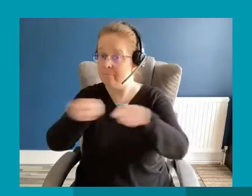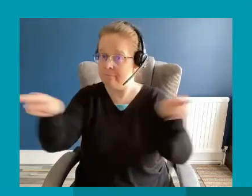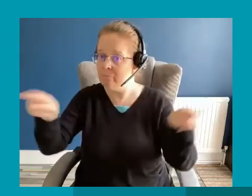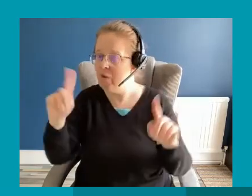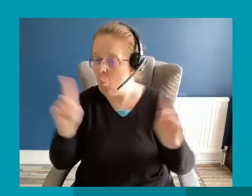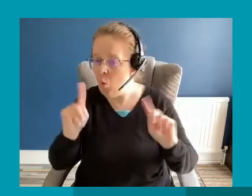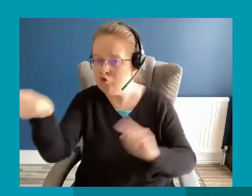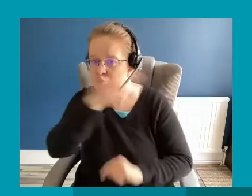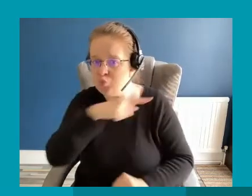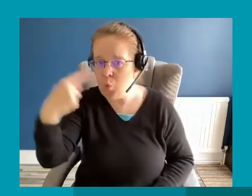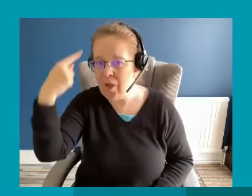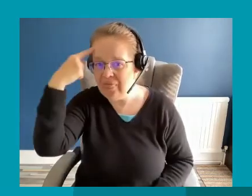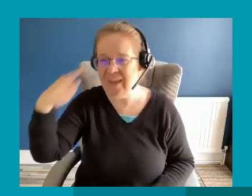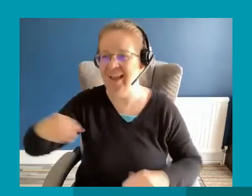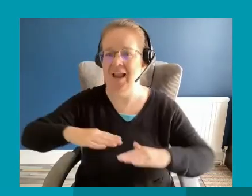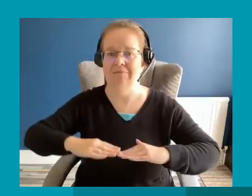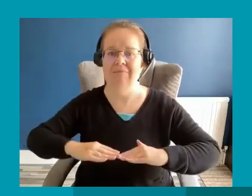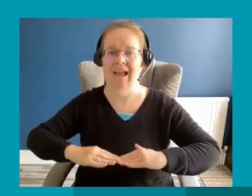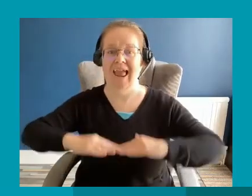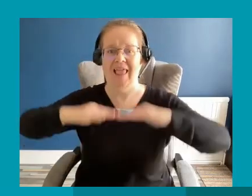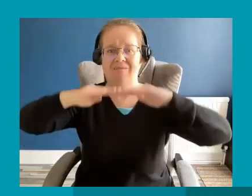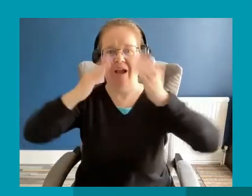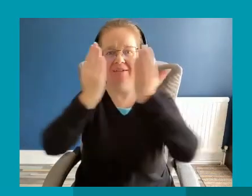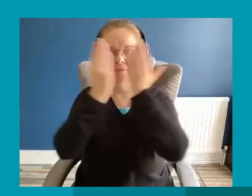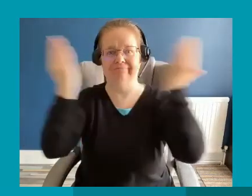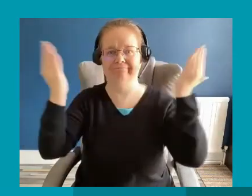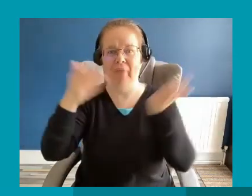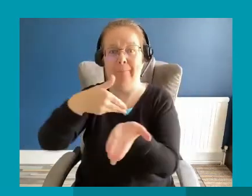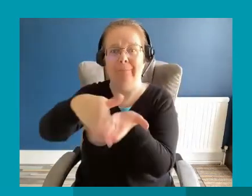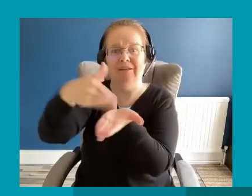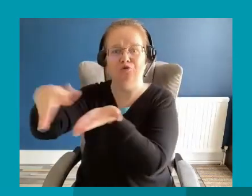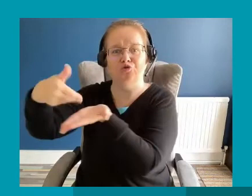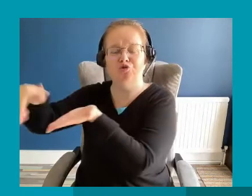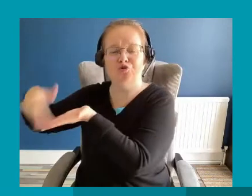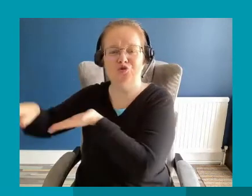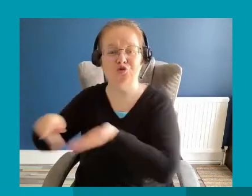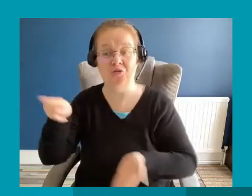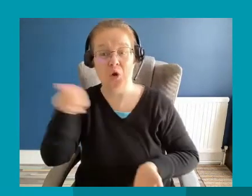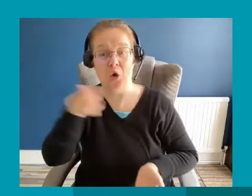Is this something that you think that you would use? Let's go to the next slide.